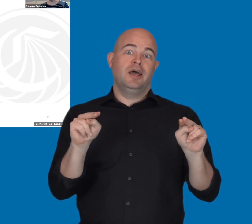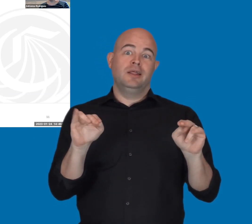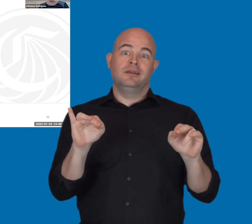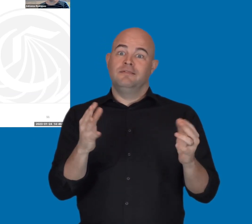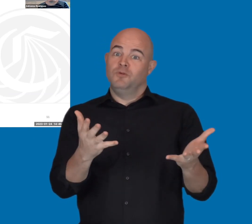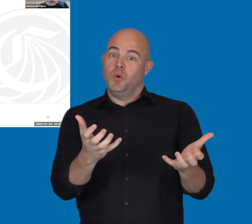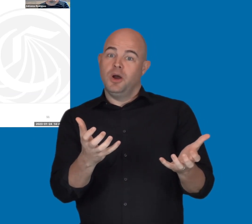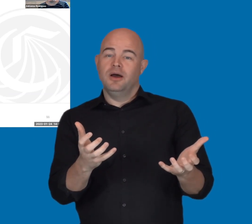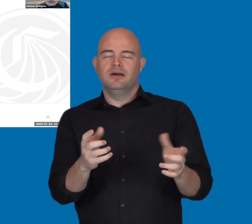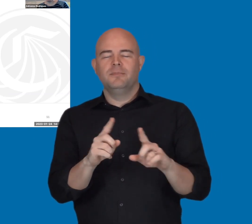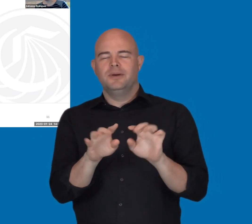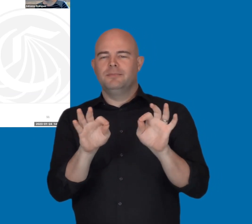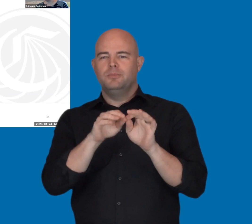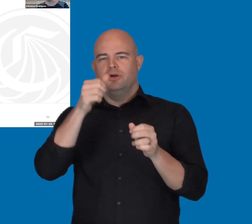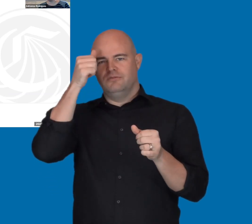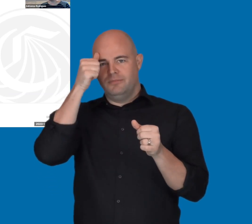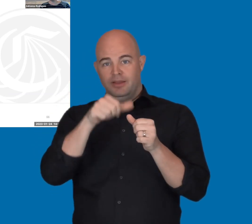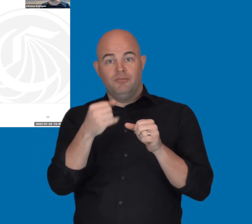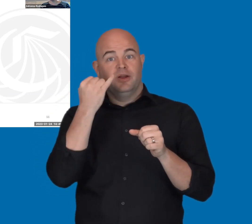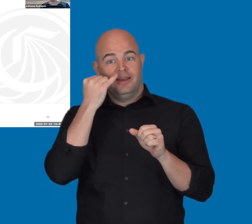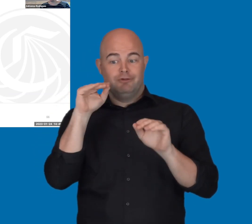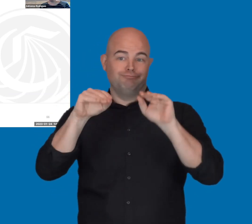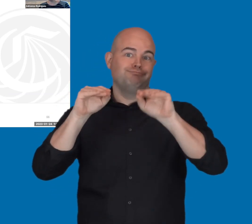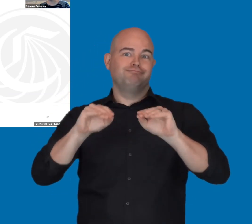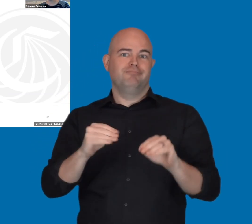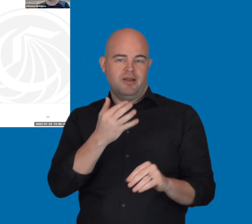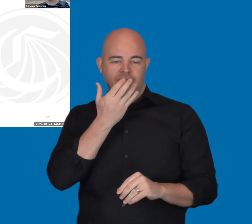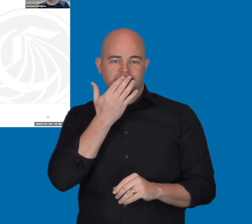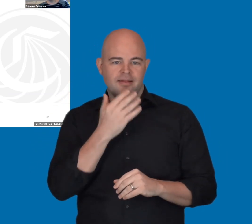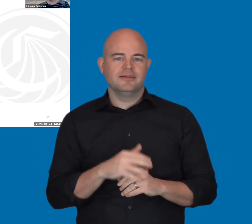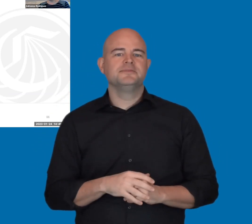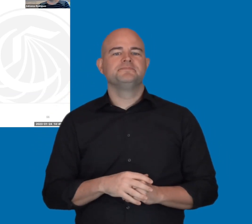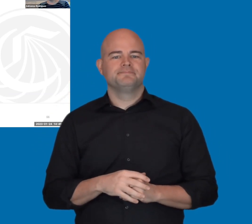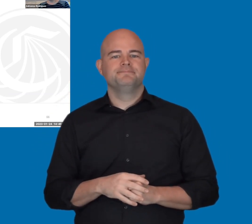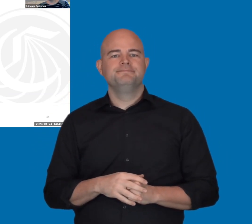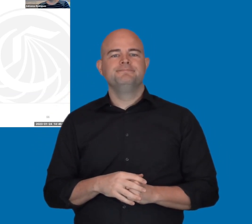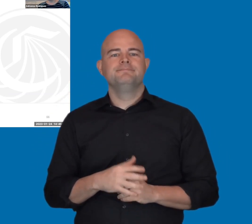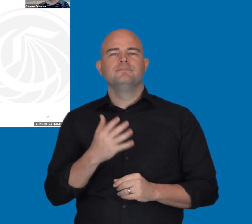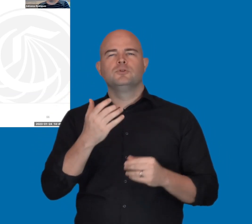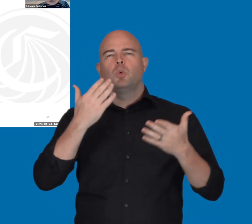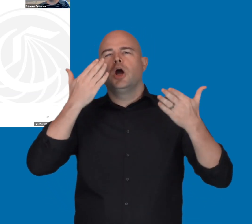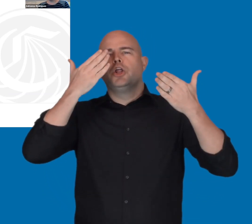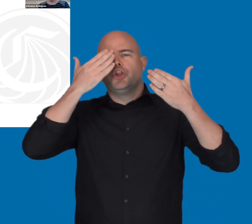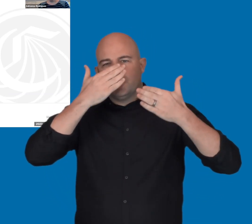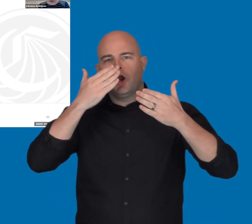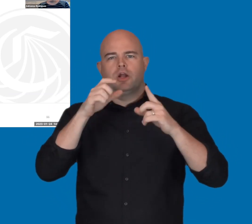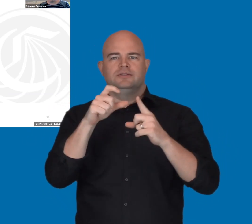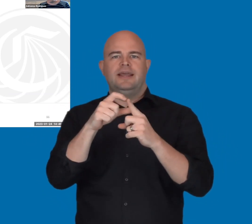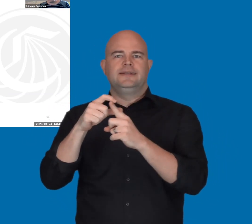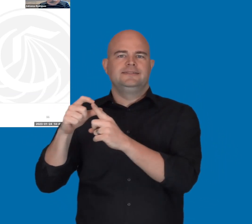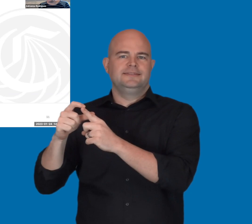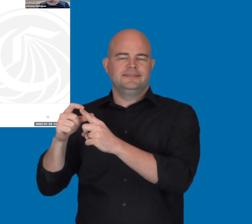There's just some things to remember if you do choose to use color. You want a dark text if you've got a white background,